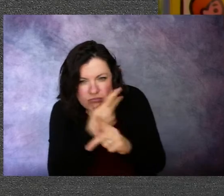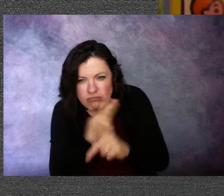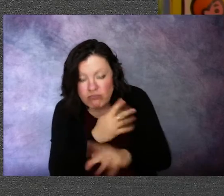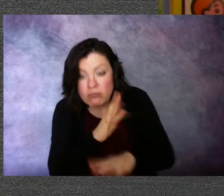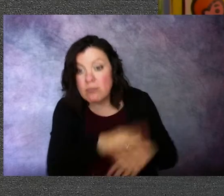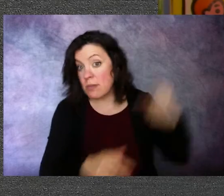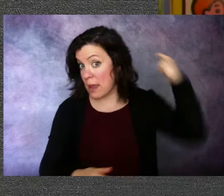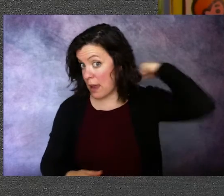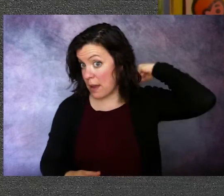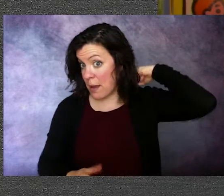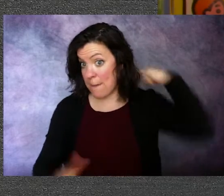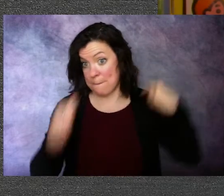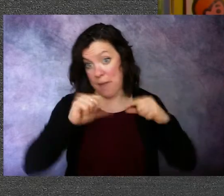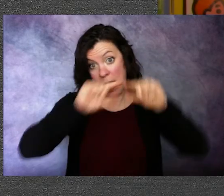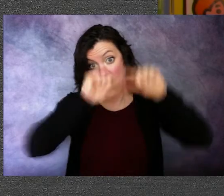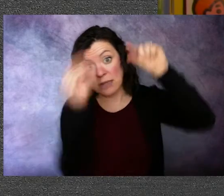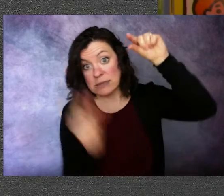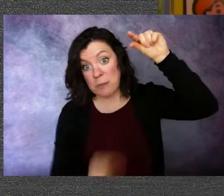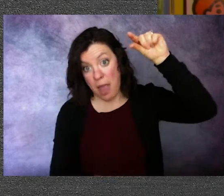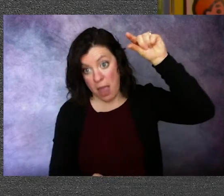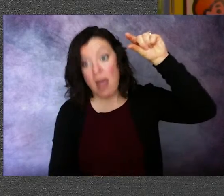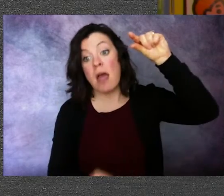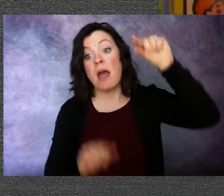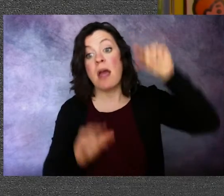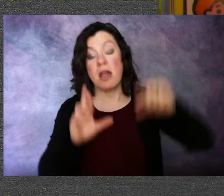"We put rib bones on the backbones.